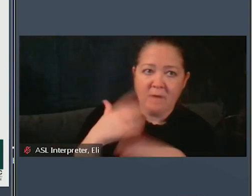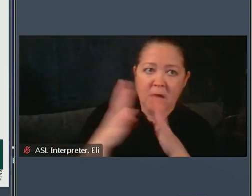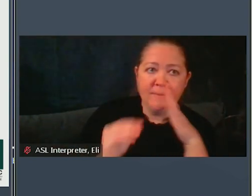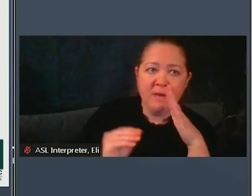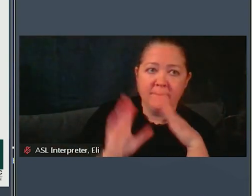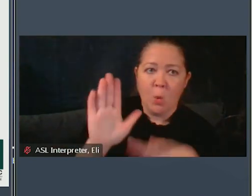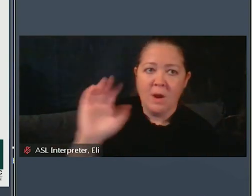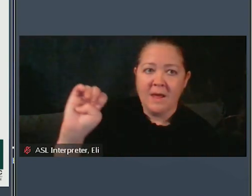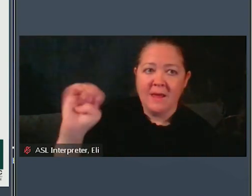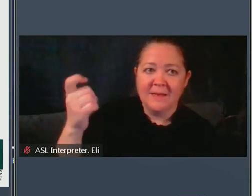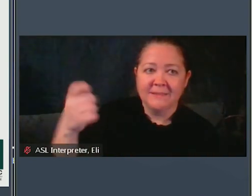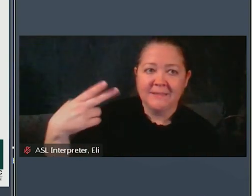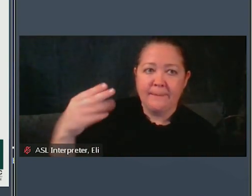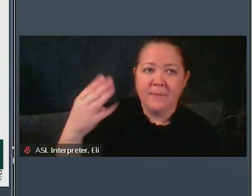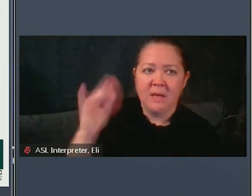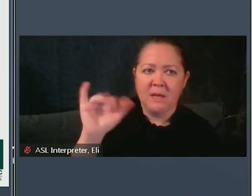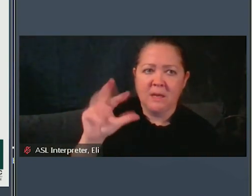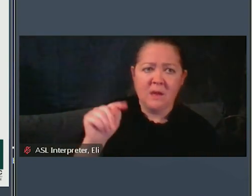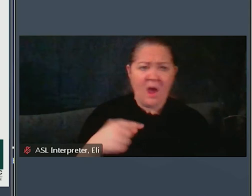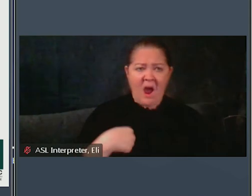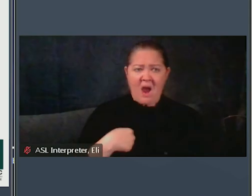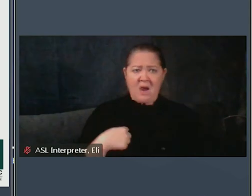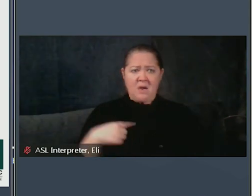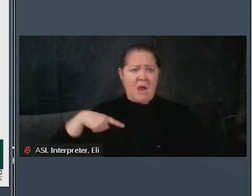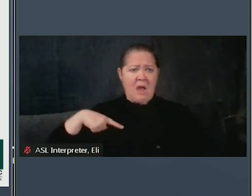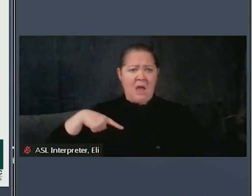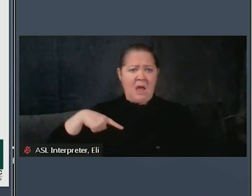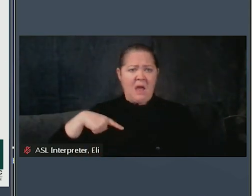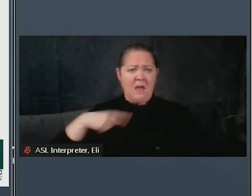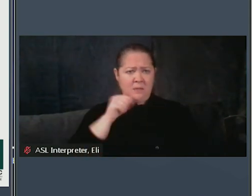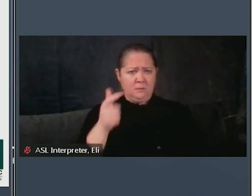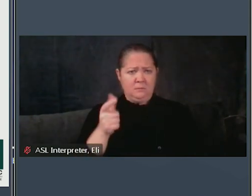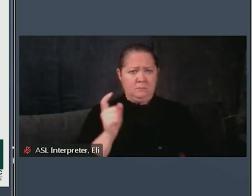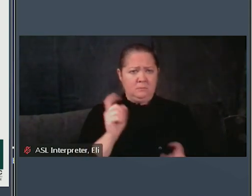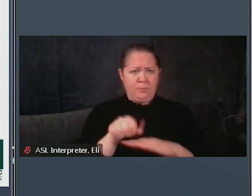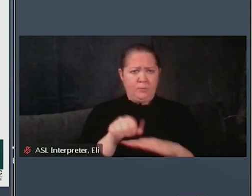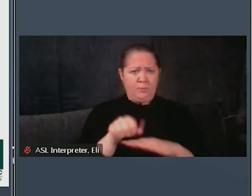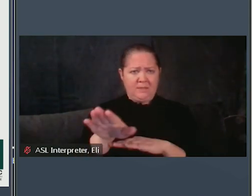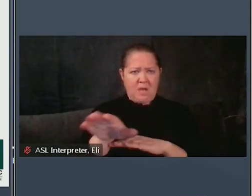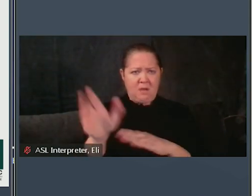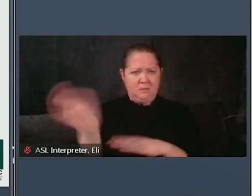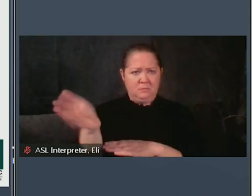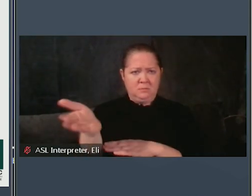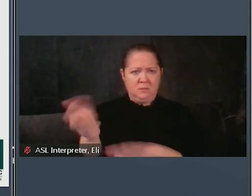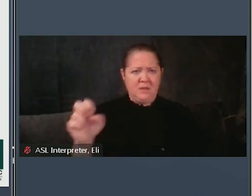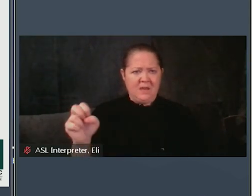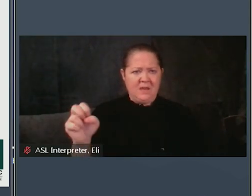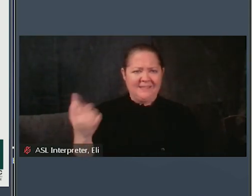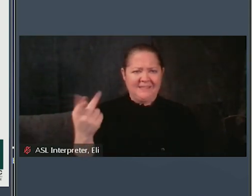I didn't present an exhibit. So I don't know. I heard that earlier and I was curious. I ha well, I could be wrong.